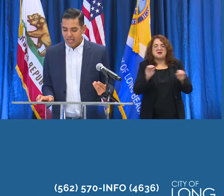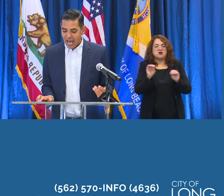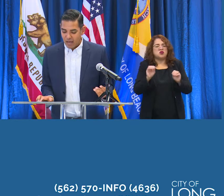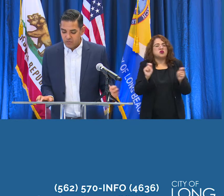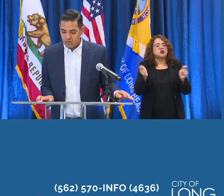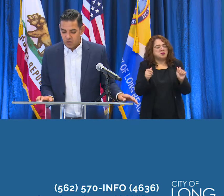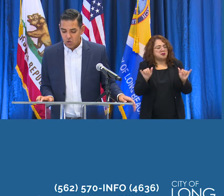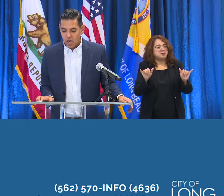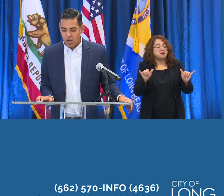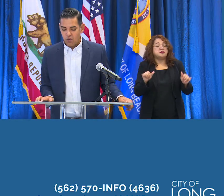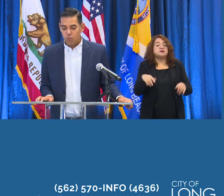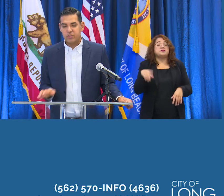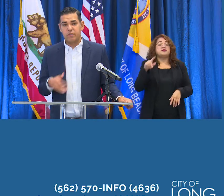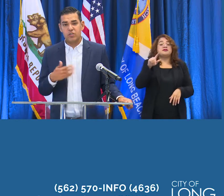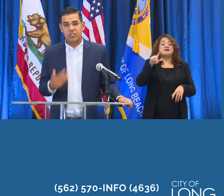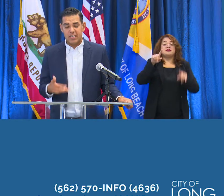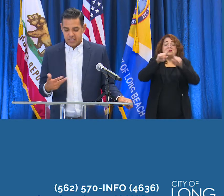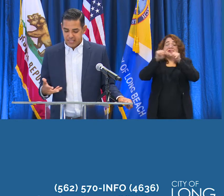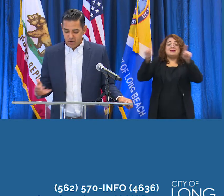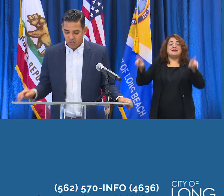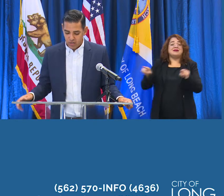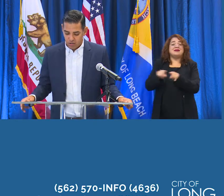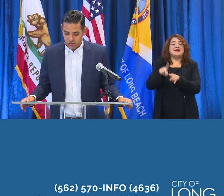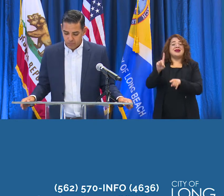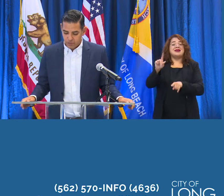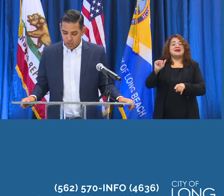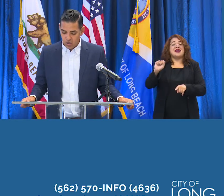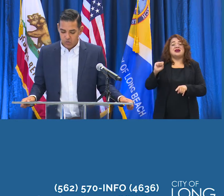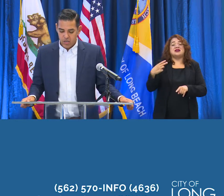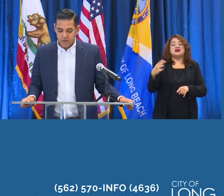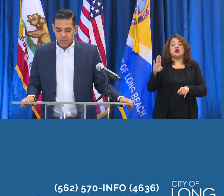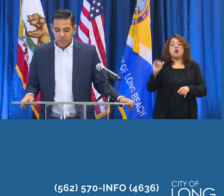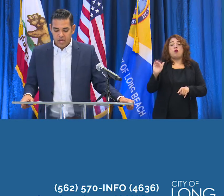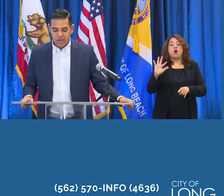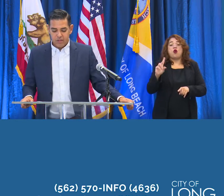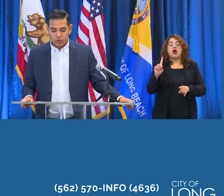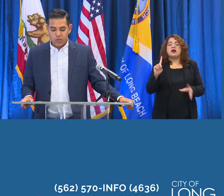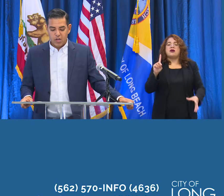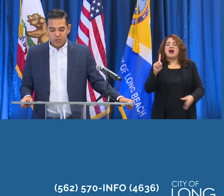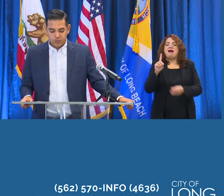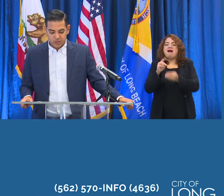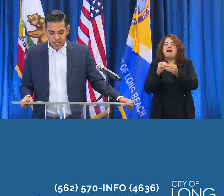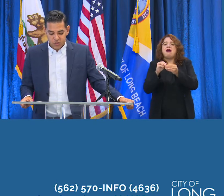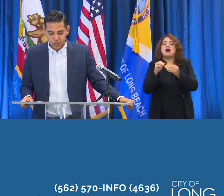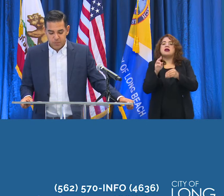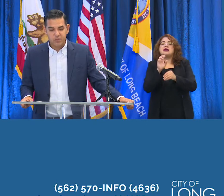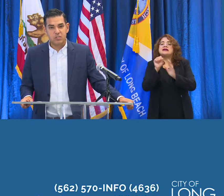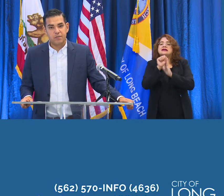tabs with some of our state indicators that are listed below, including hospitalizations, positivity